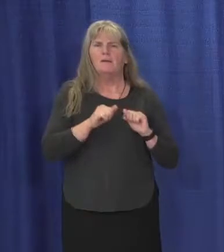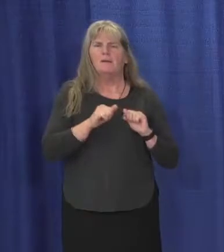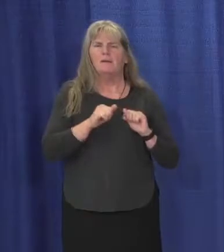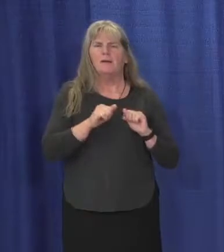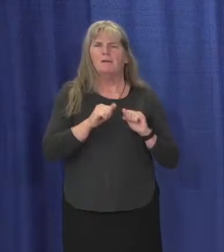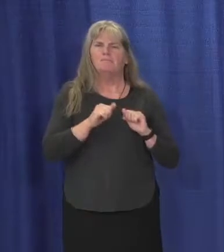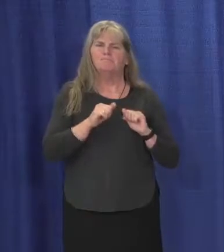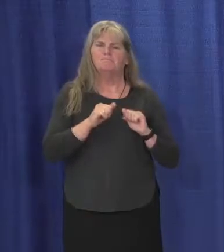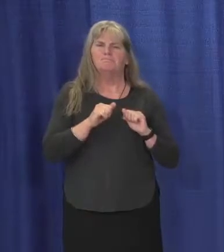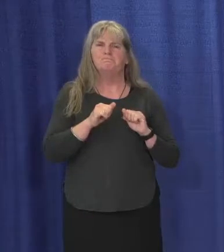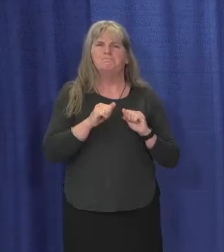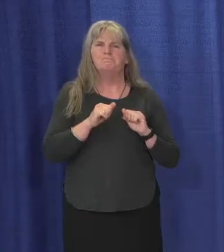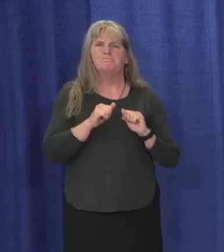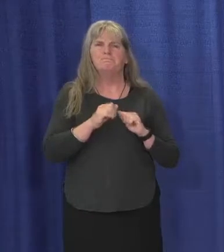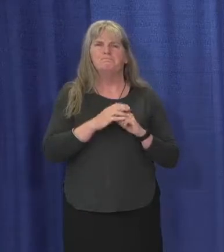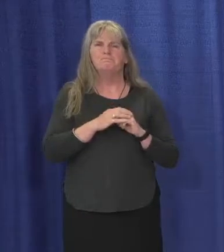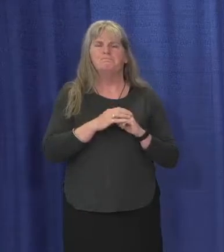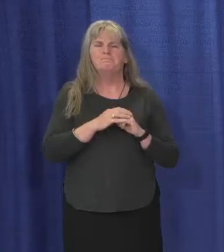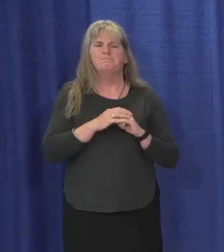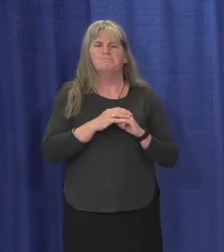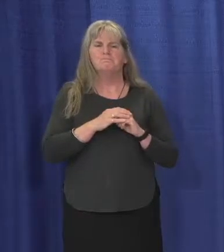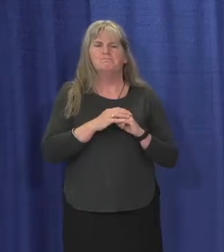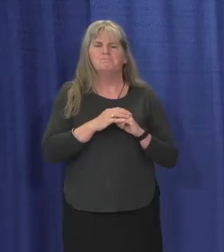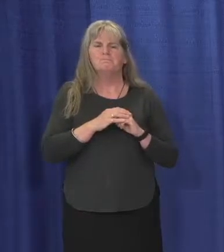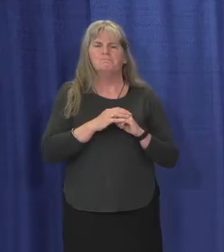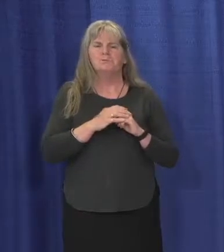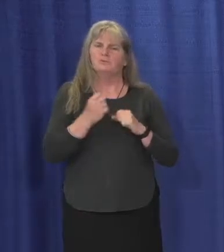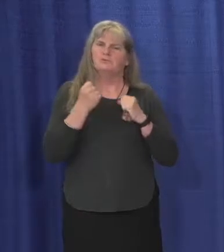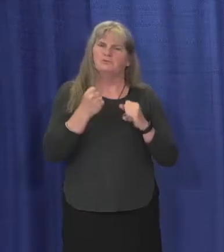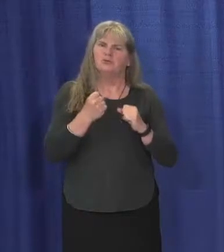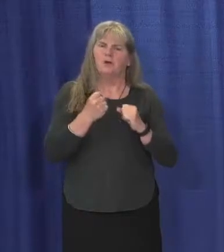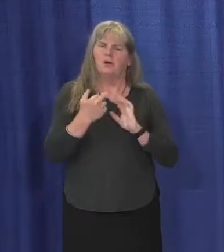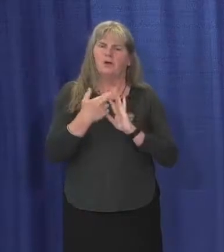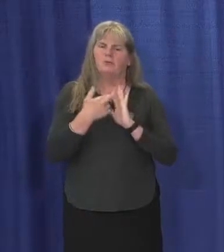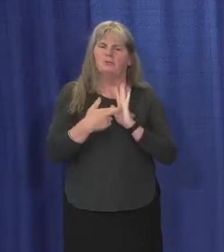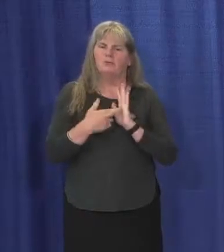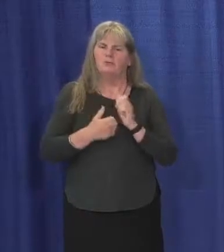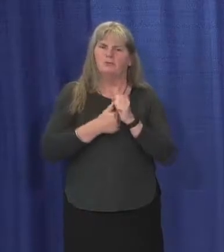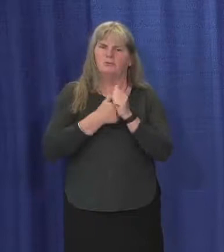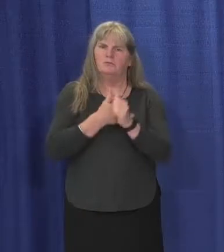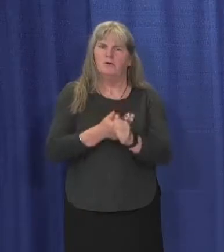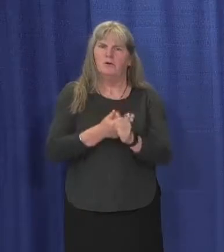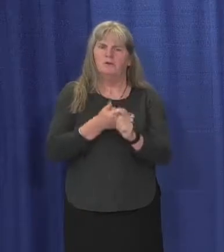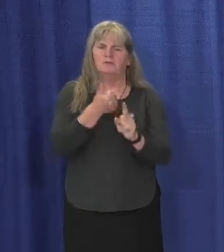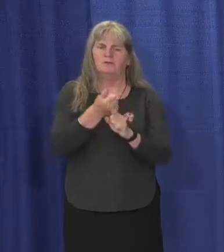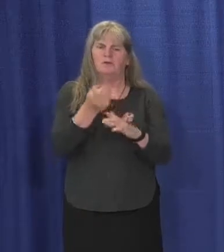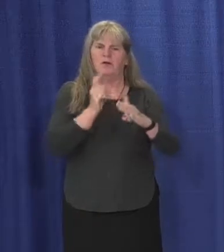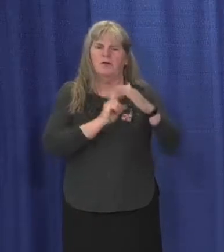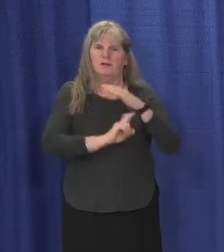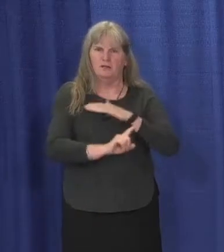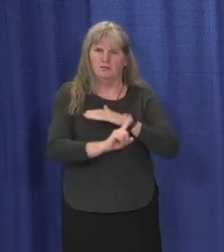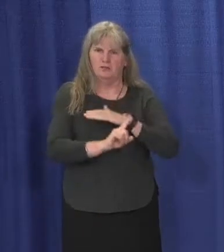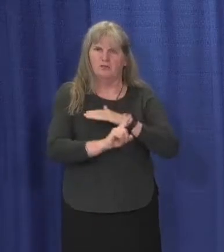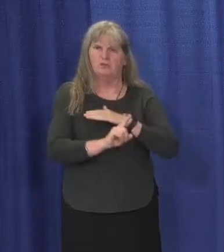how can we reinforce existing measures around quarantine and